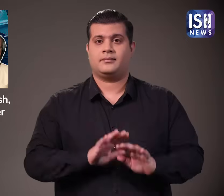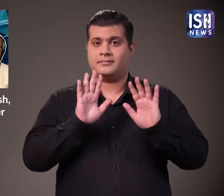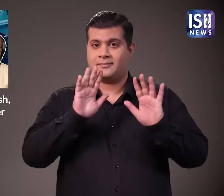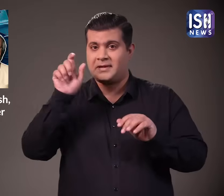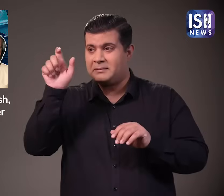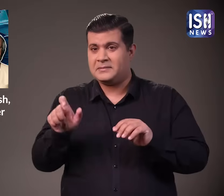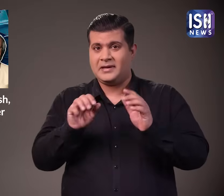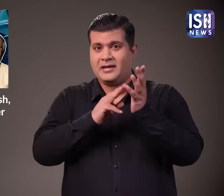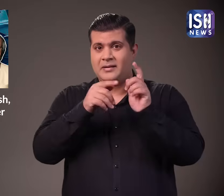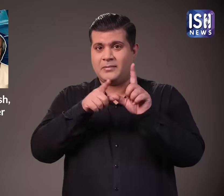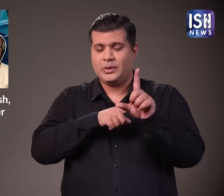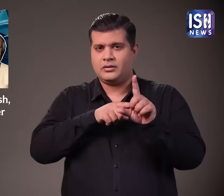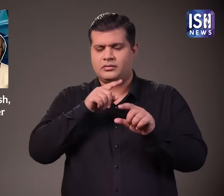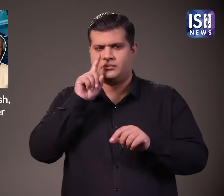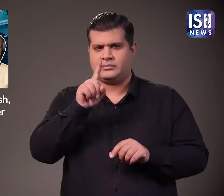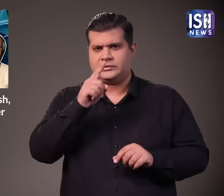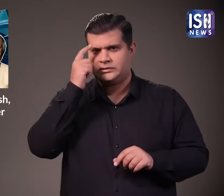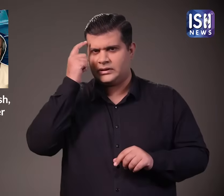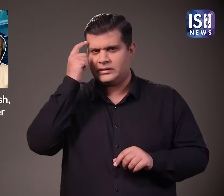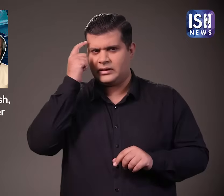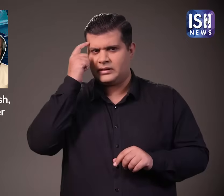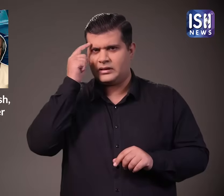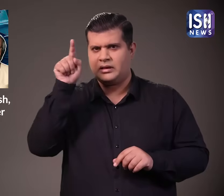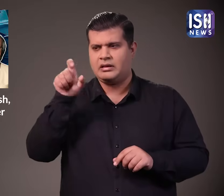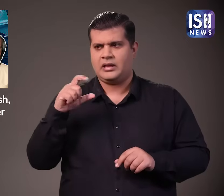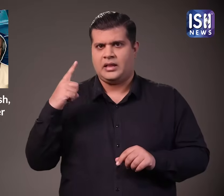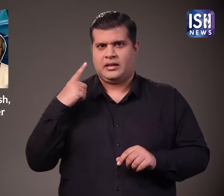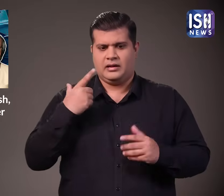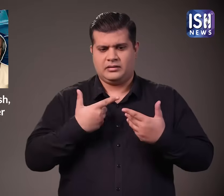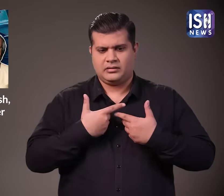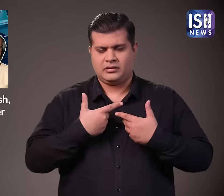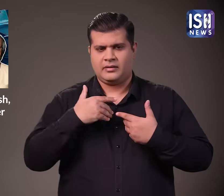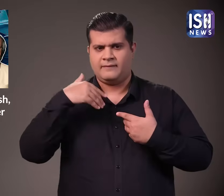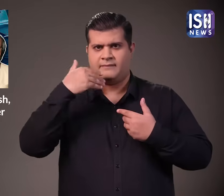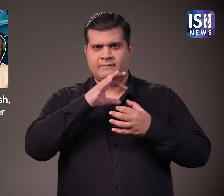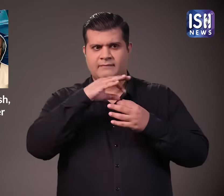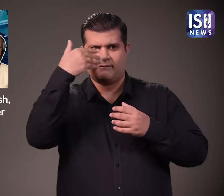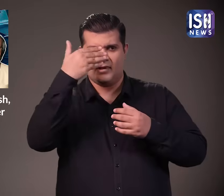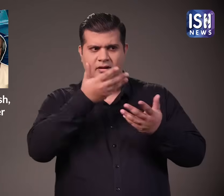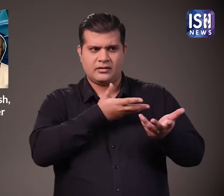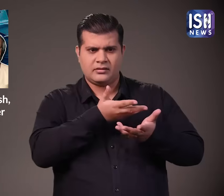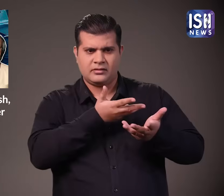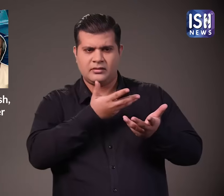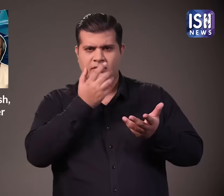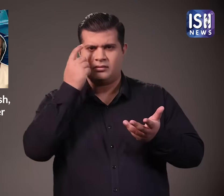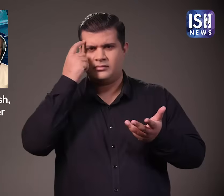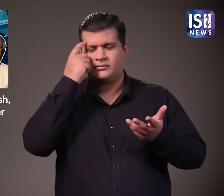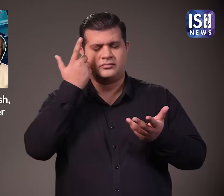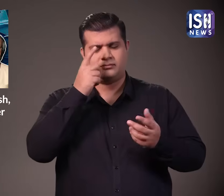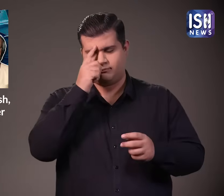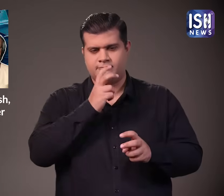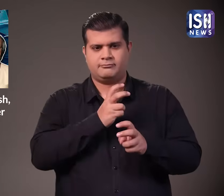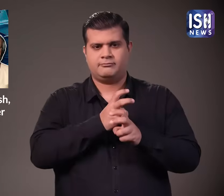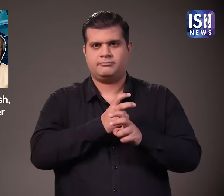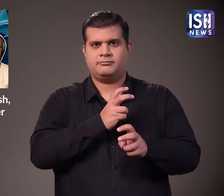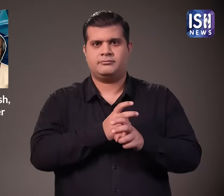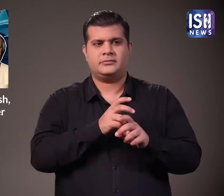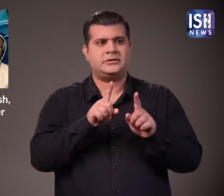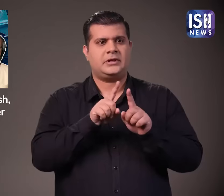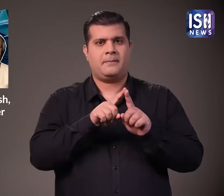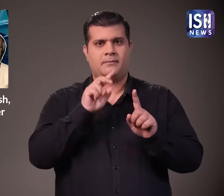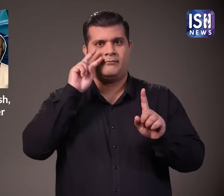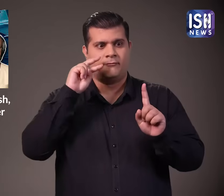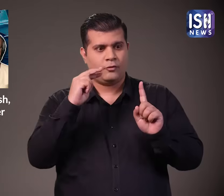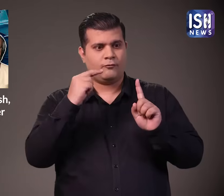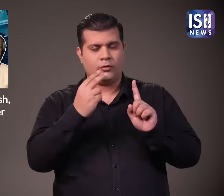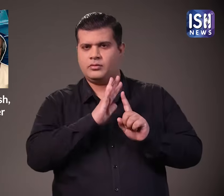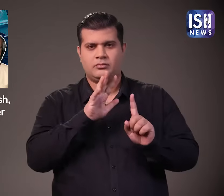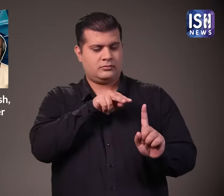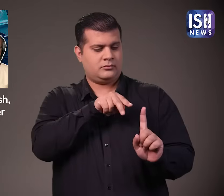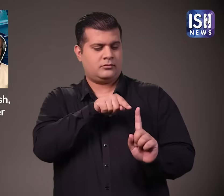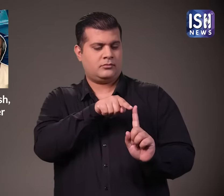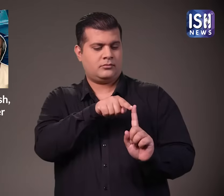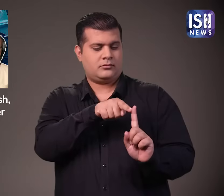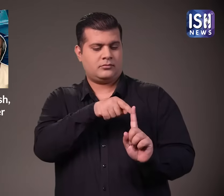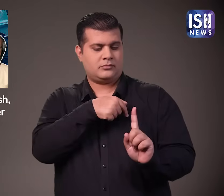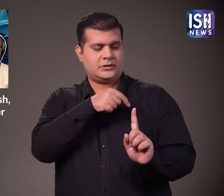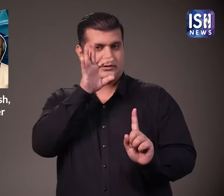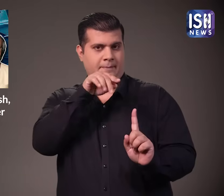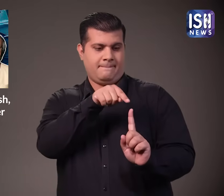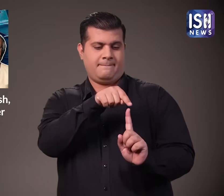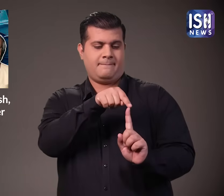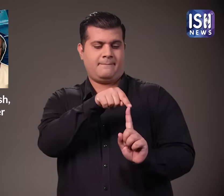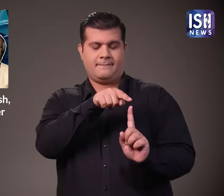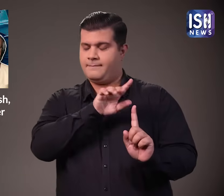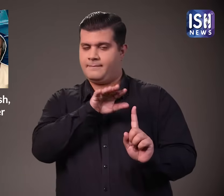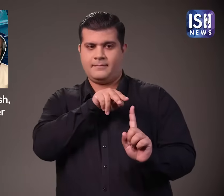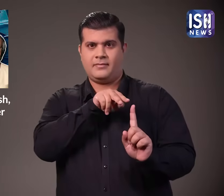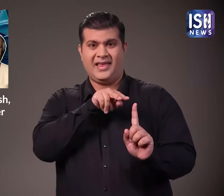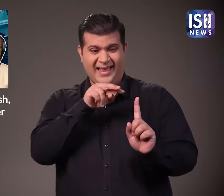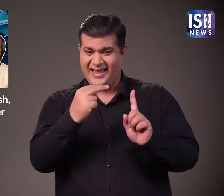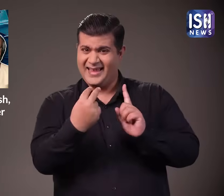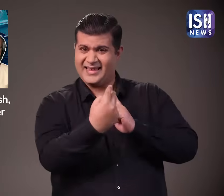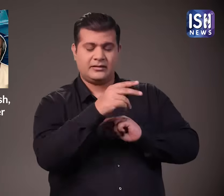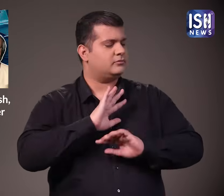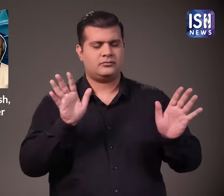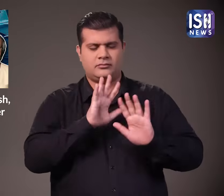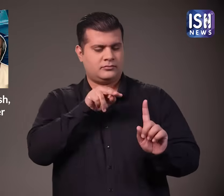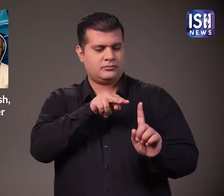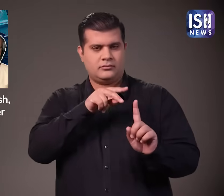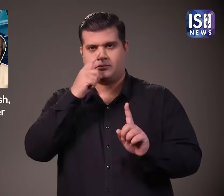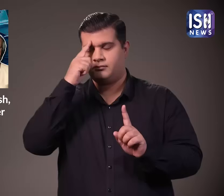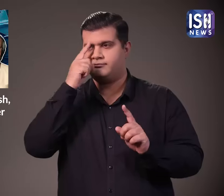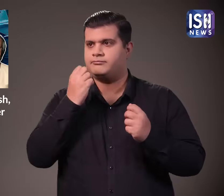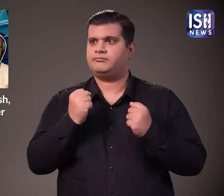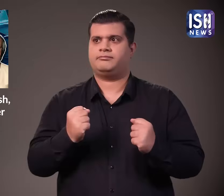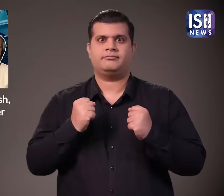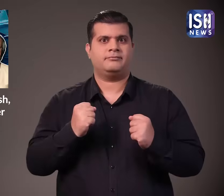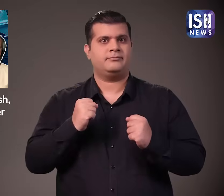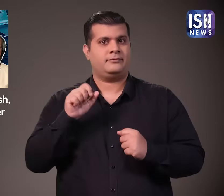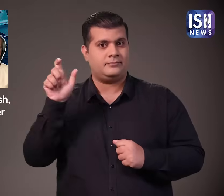Yunus is a tough leader who doesn't look at things from other's perspective. He holds on to his own views and refuses to change.